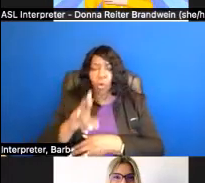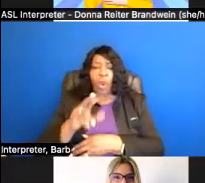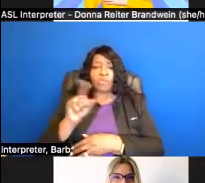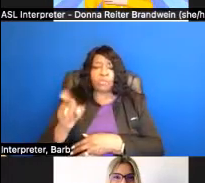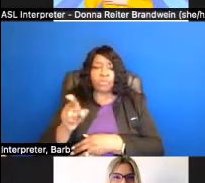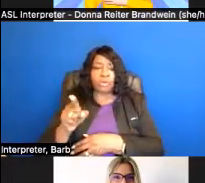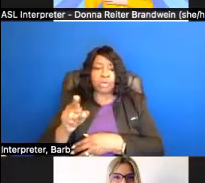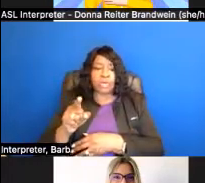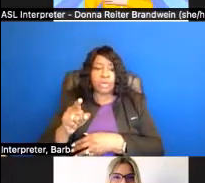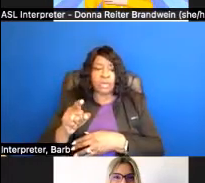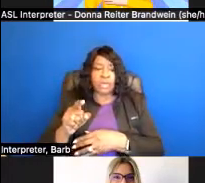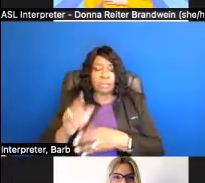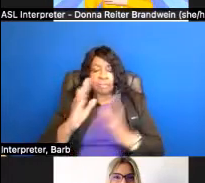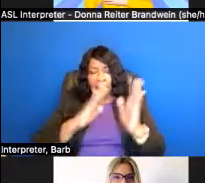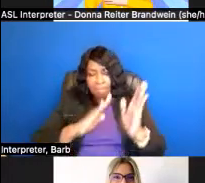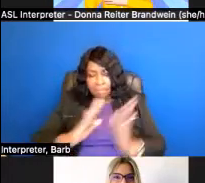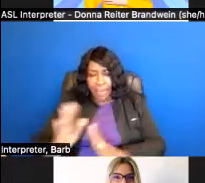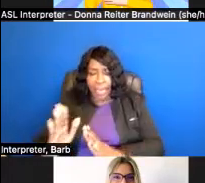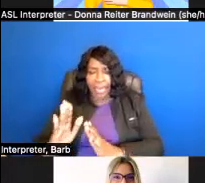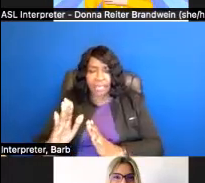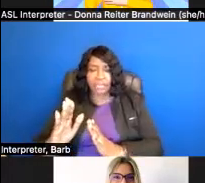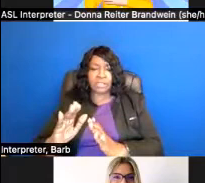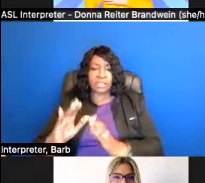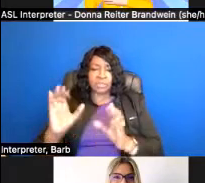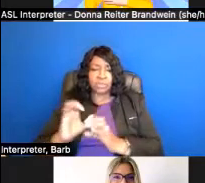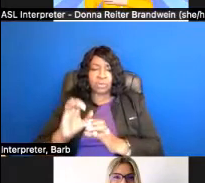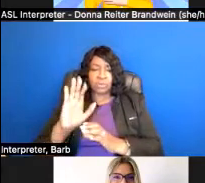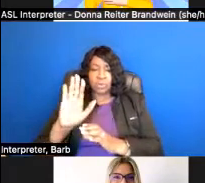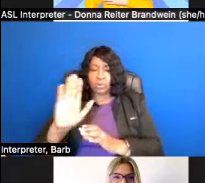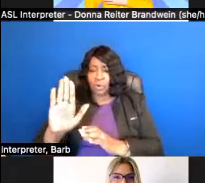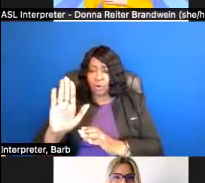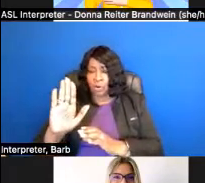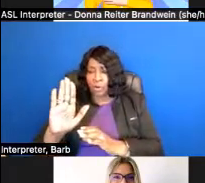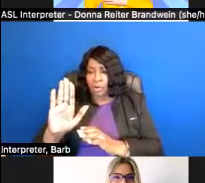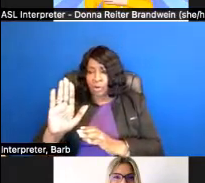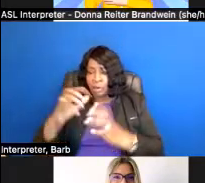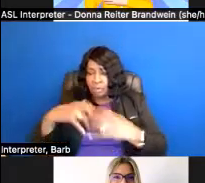and it's just not working, just take a breath and just know that it'll happen.